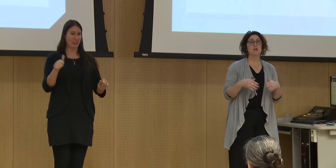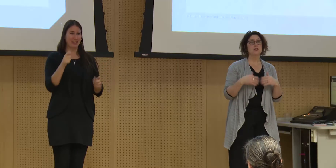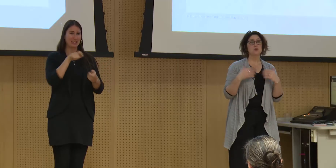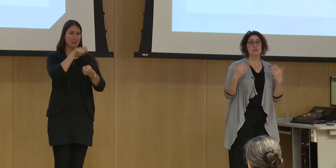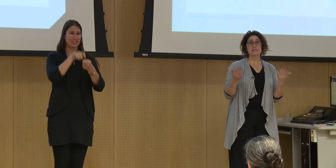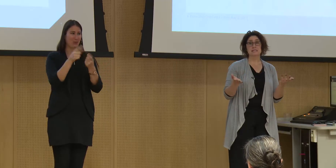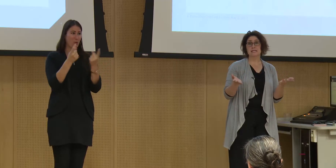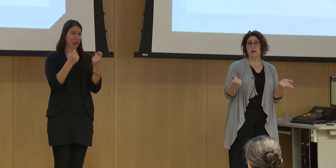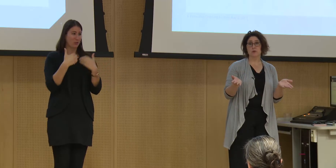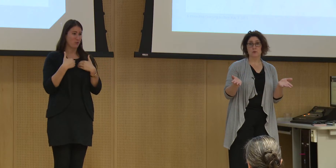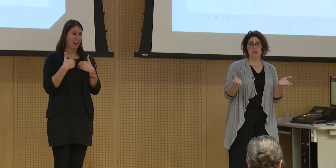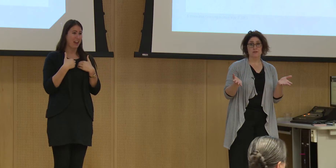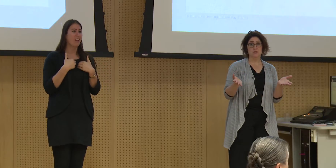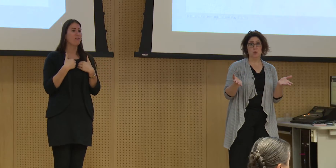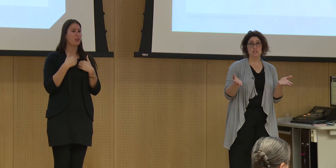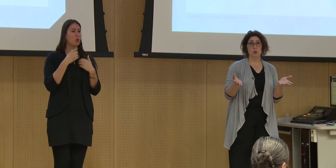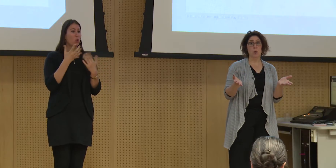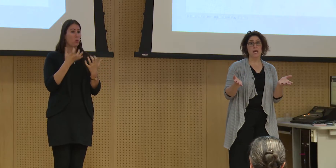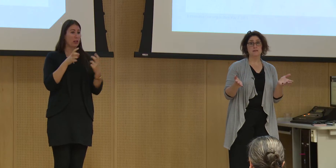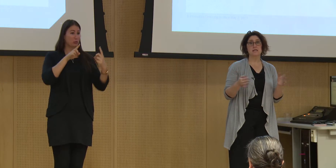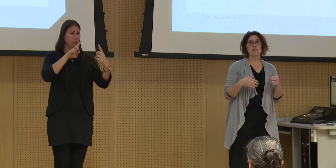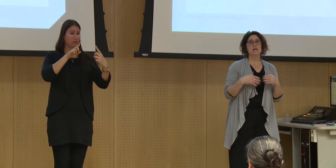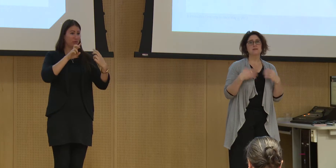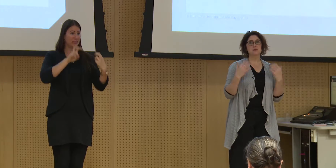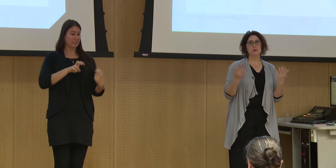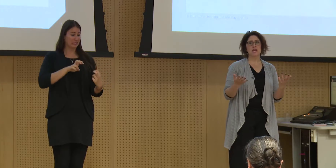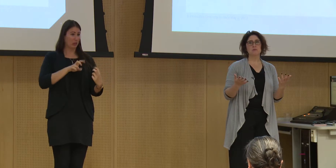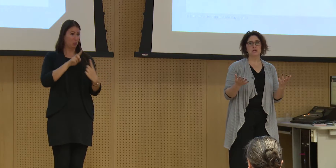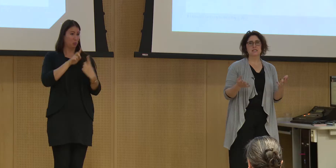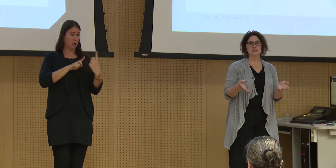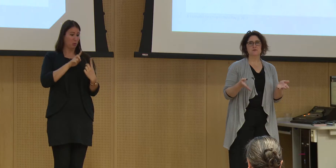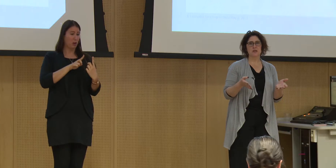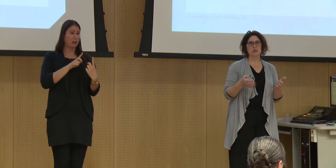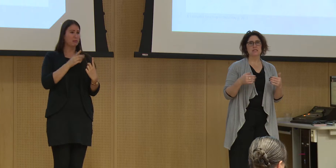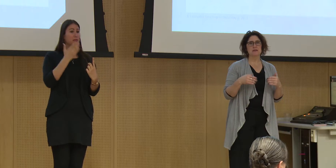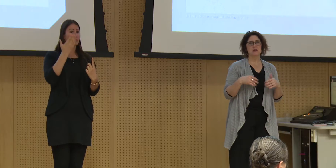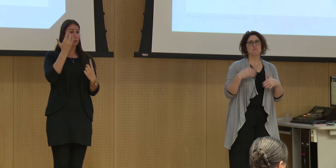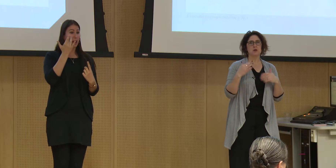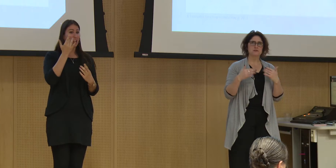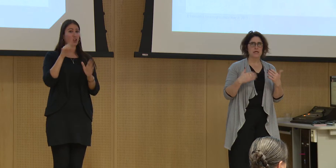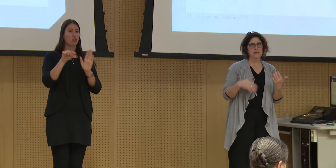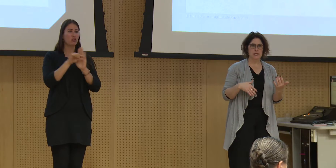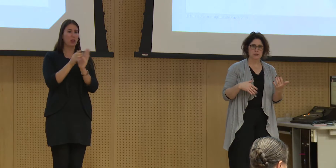you want to sit down with one of us one-to-one, because the Gradebook is a fairly multilayered tool.